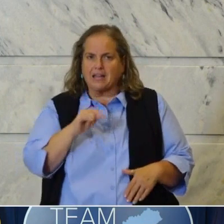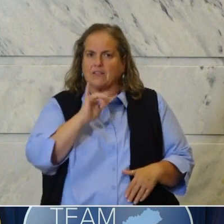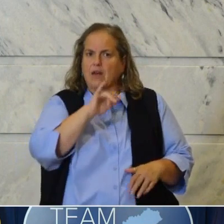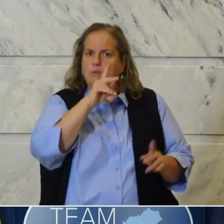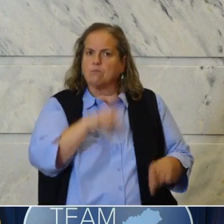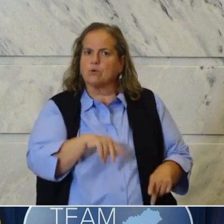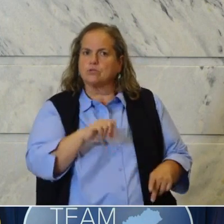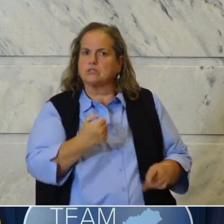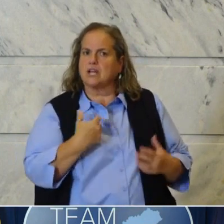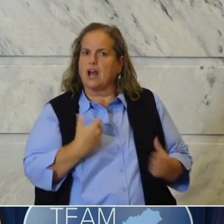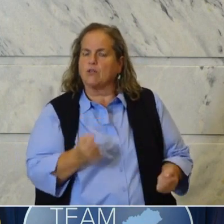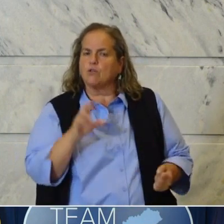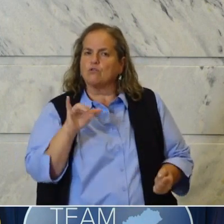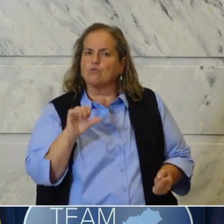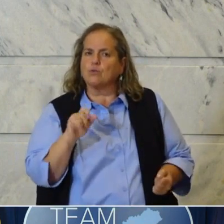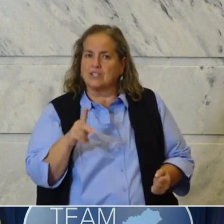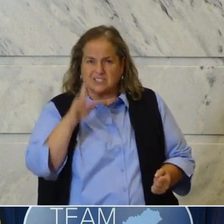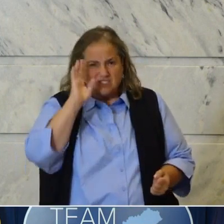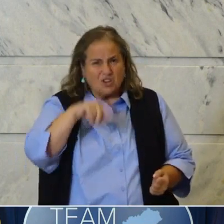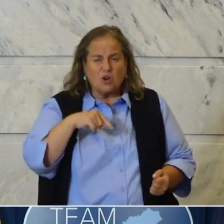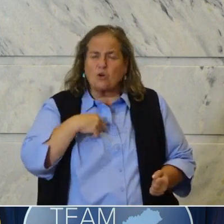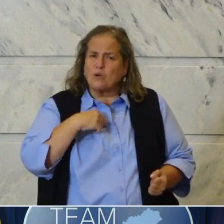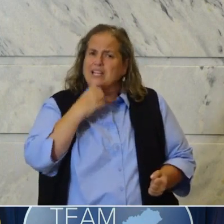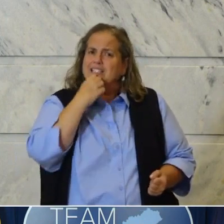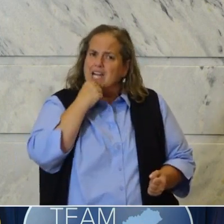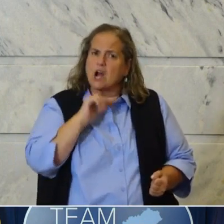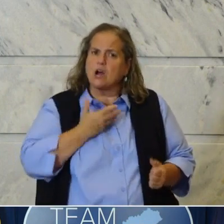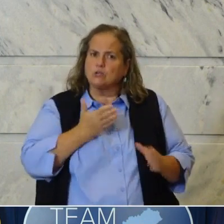all care about our kids, so we think about just that. The effort that cost